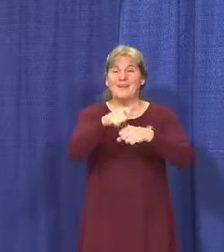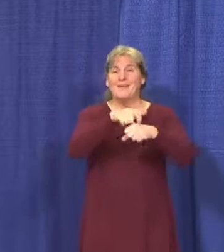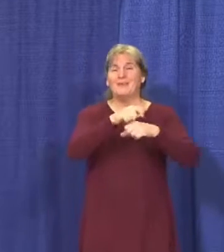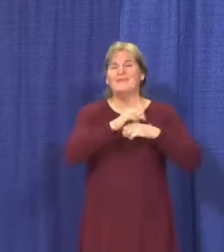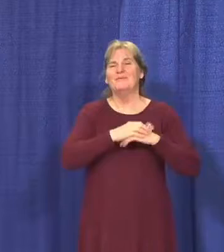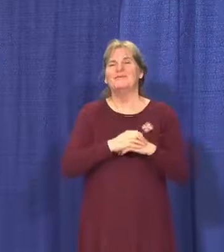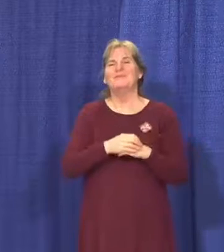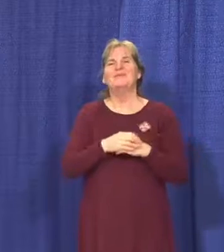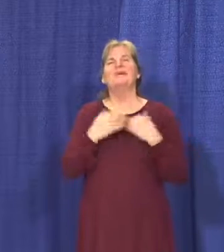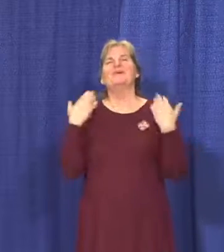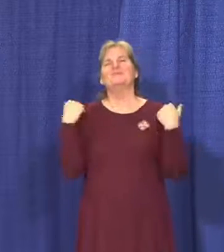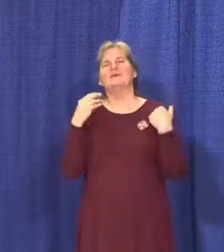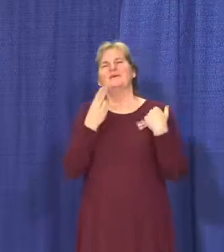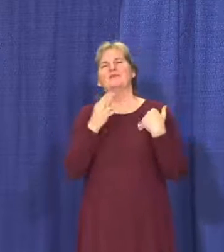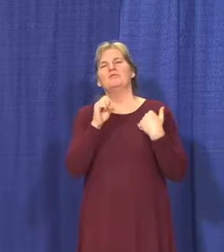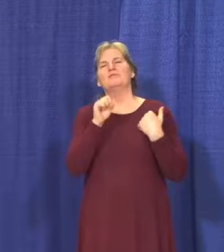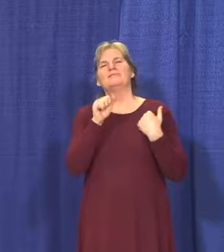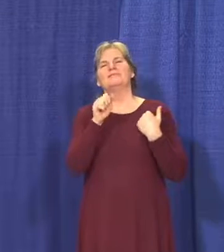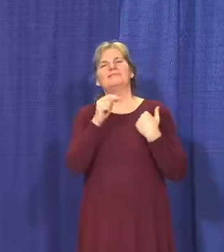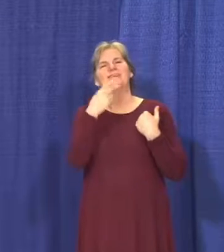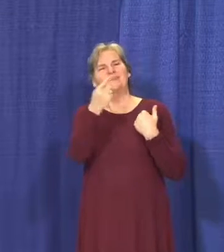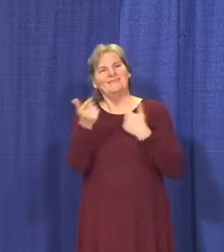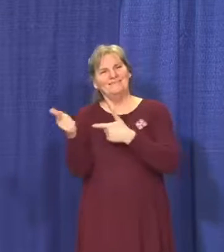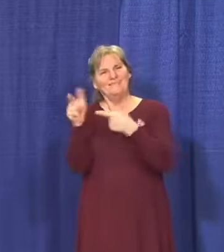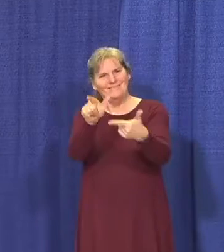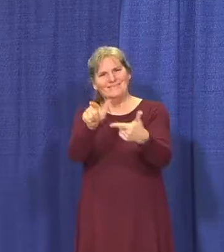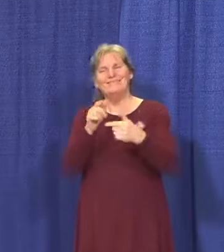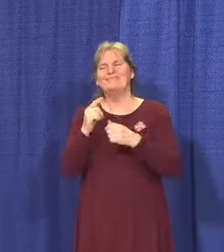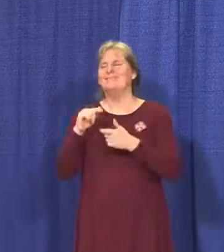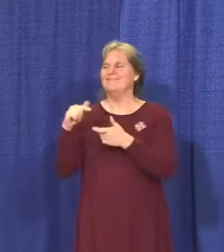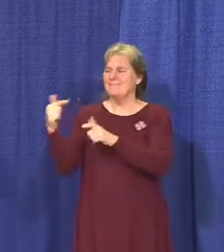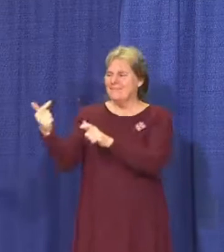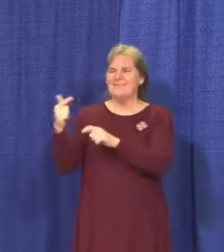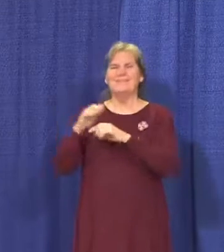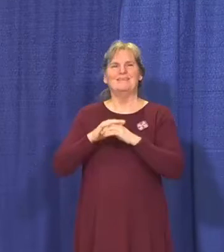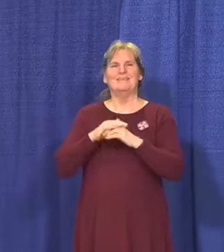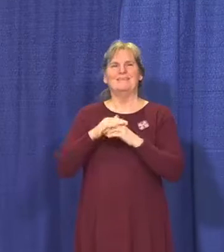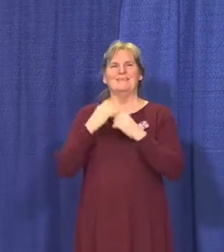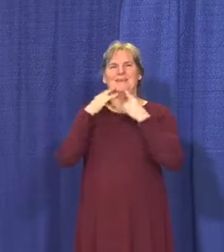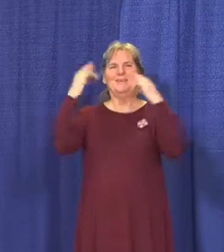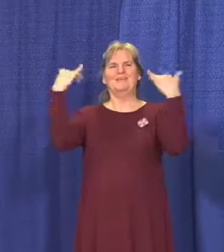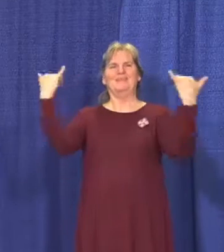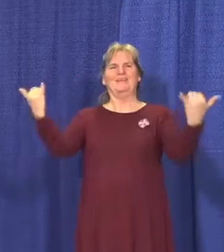So Minister Hussen, you're on the. I am looking forward to you making this exciting announcement with Minister